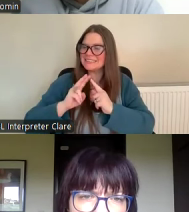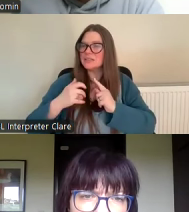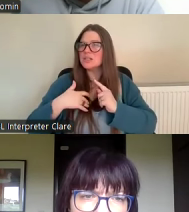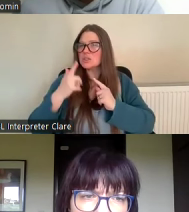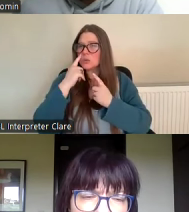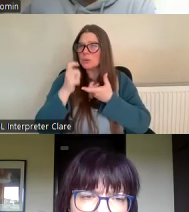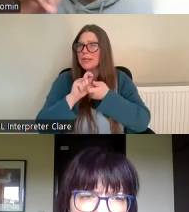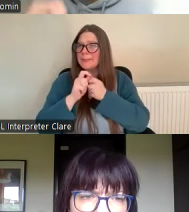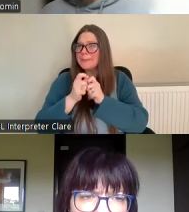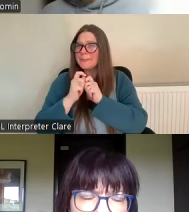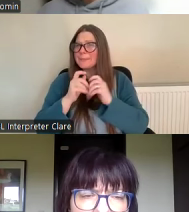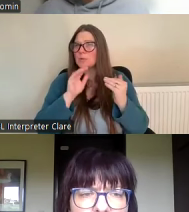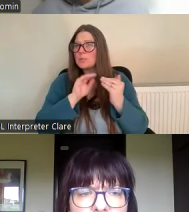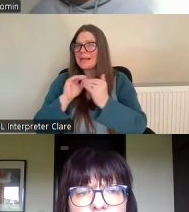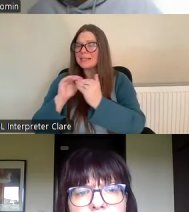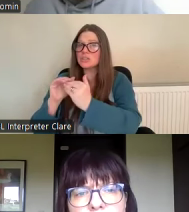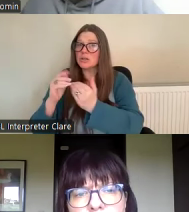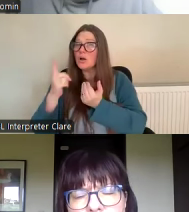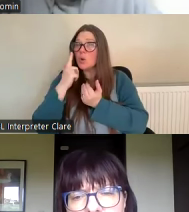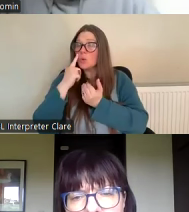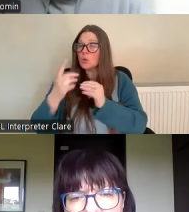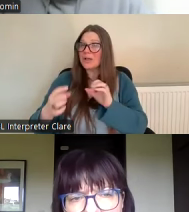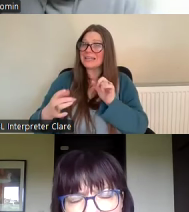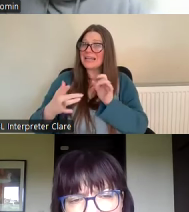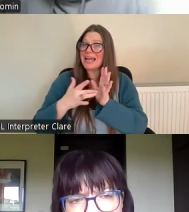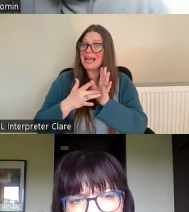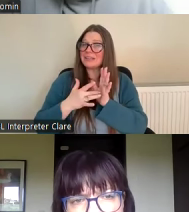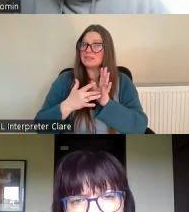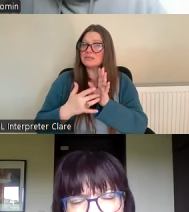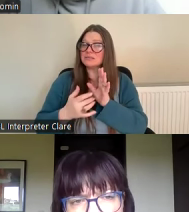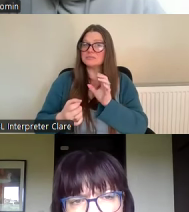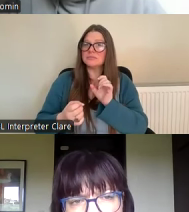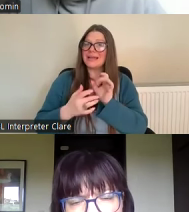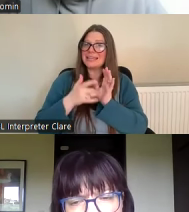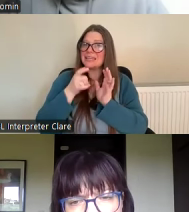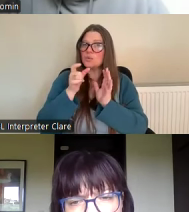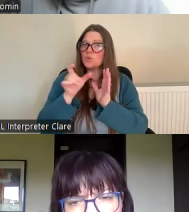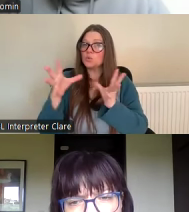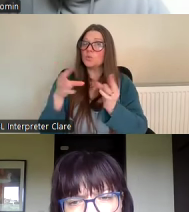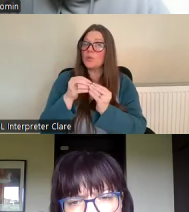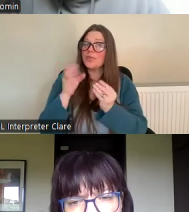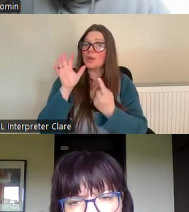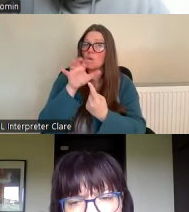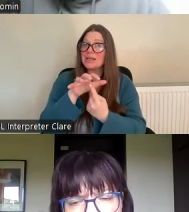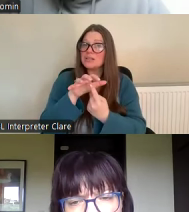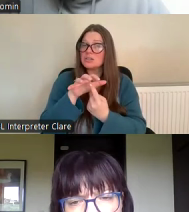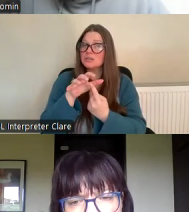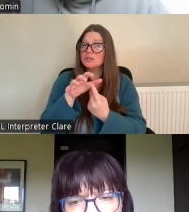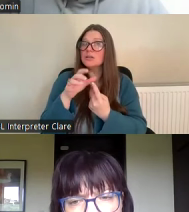with locations based in them. That's great as well. That's why we can have an ad group based on location.